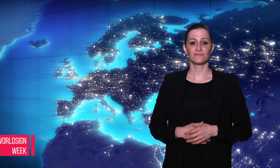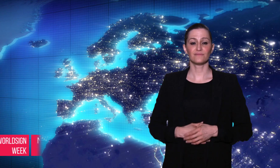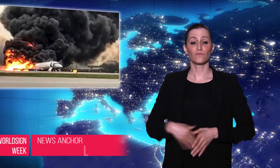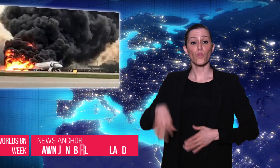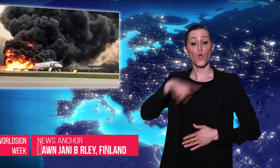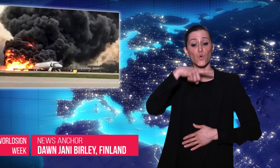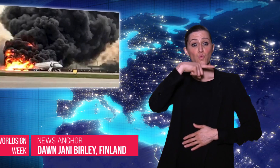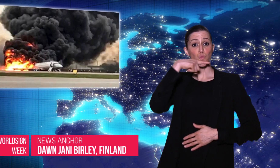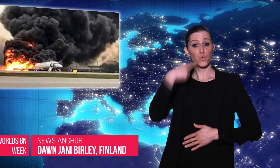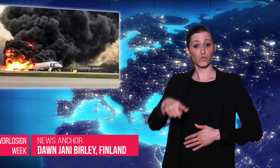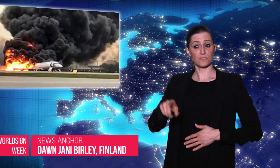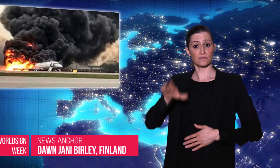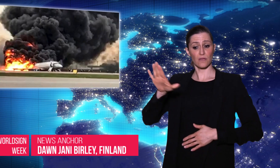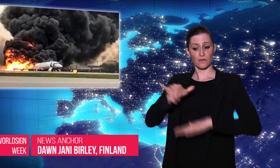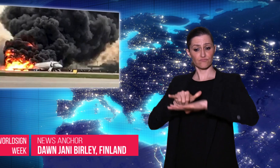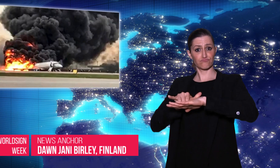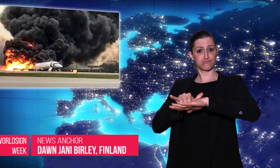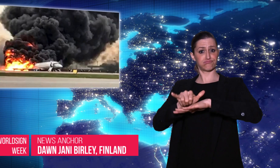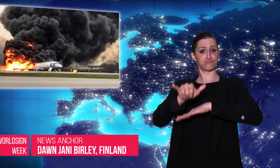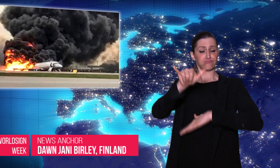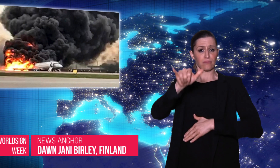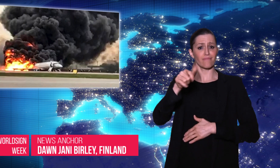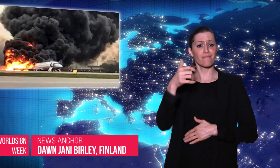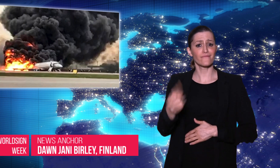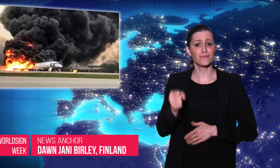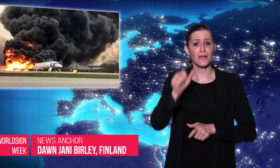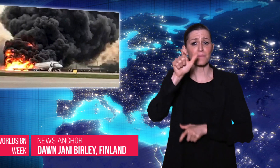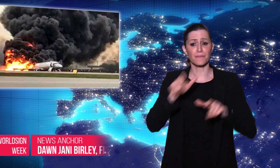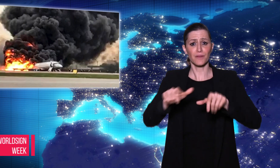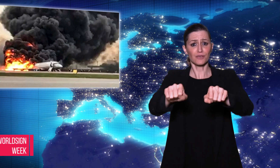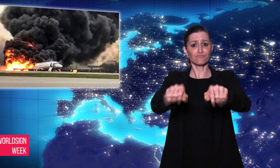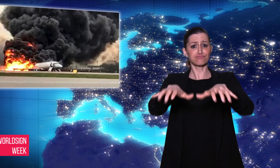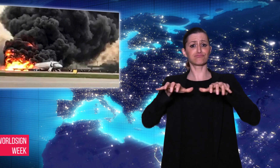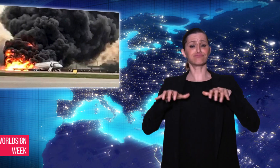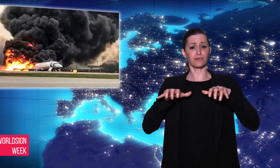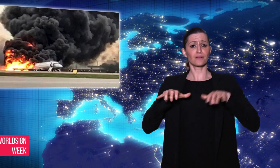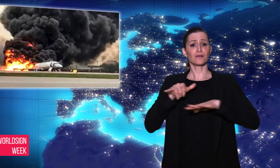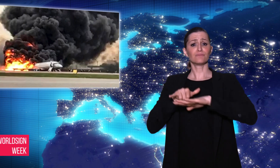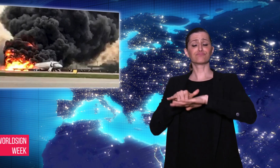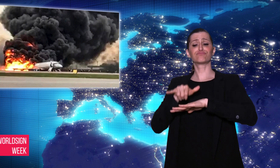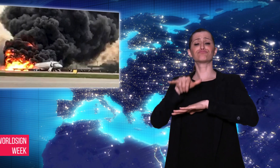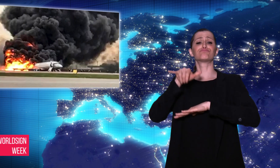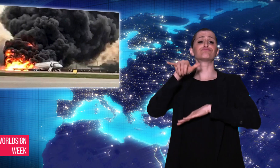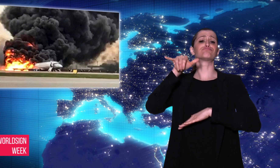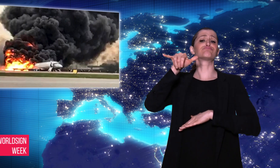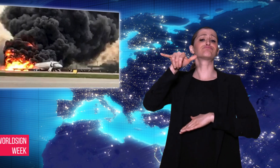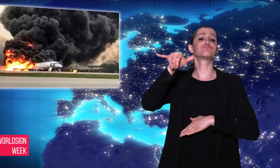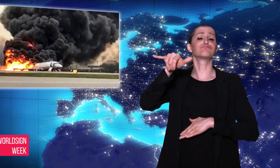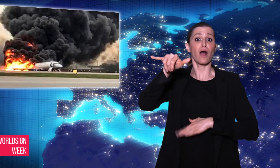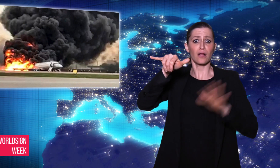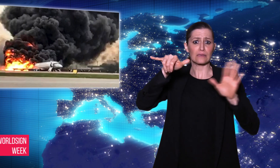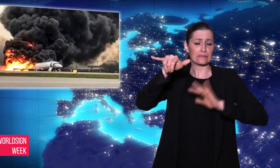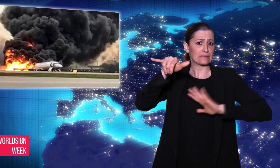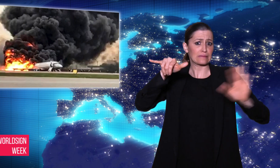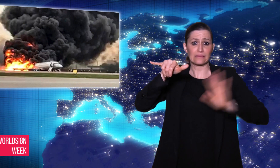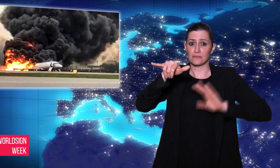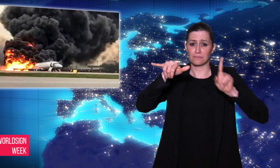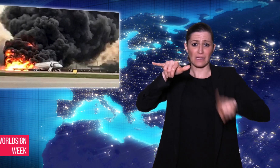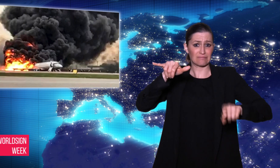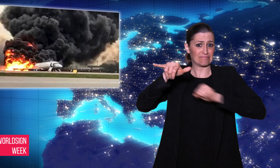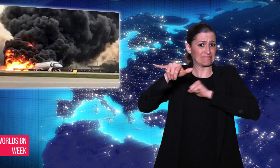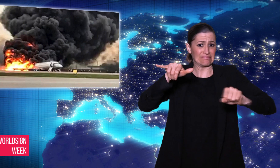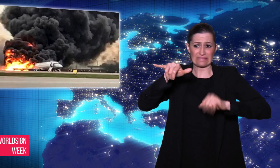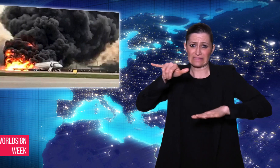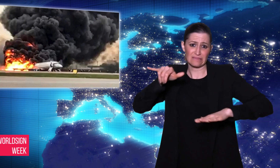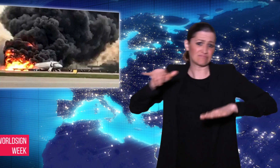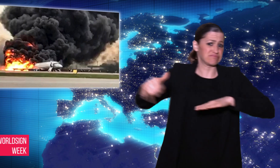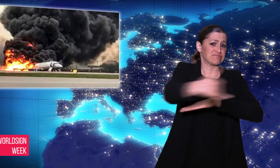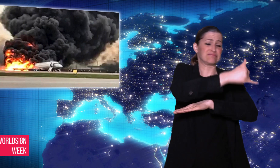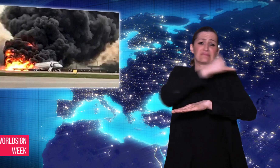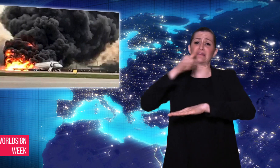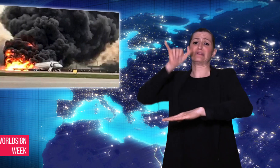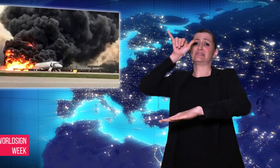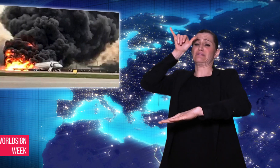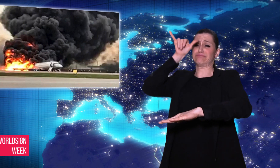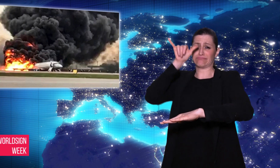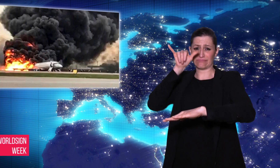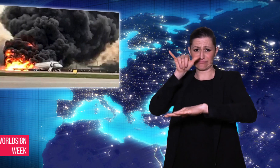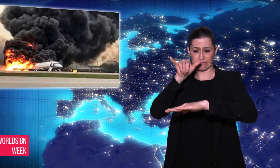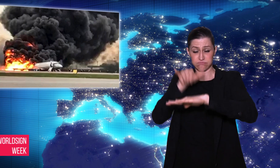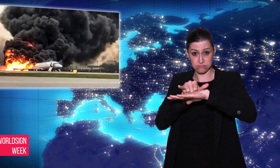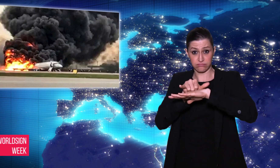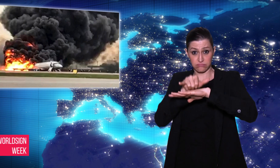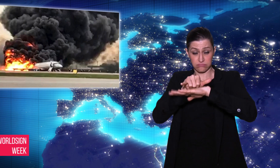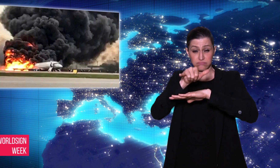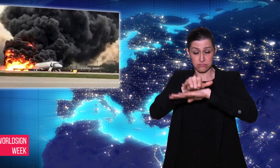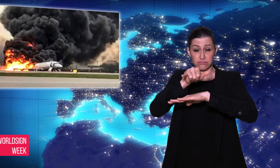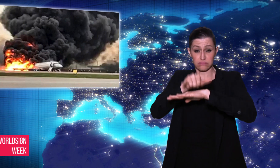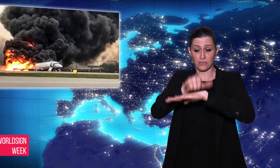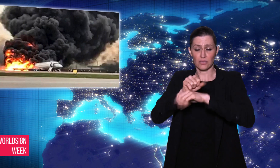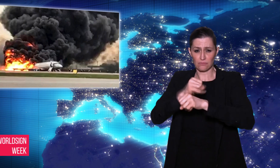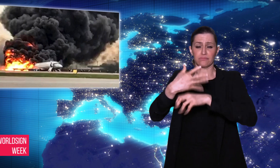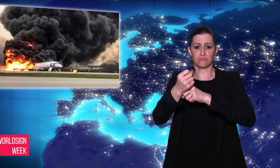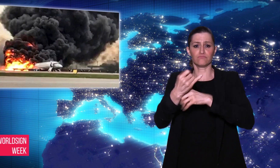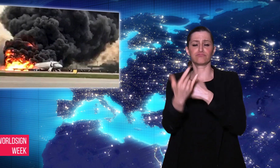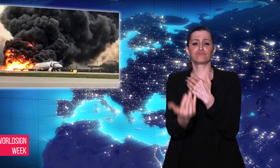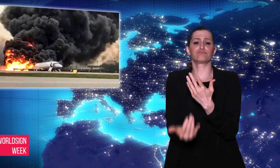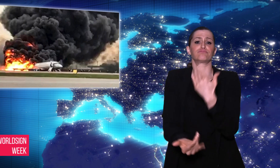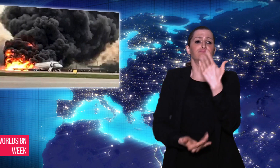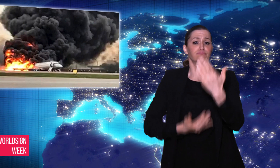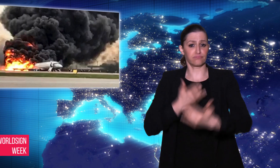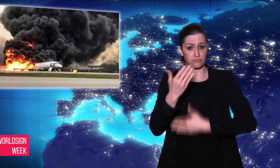Dawn: A Russian passenger plane caught on fire when it was making an